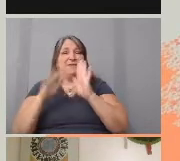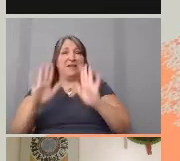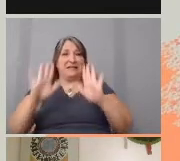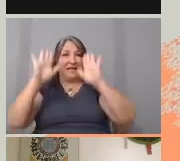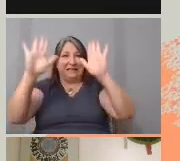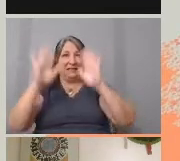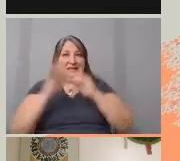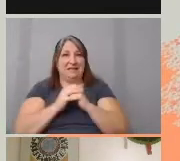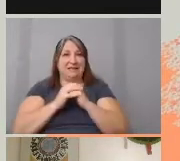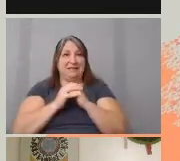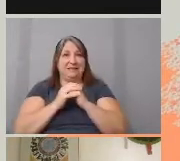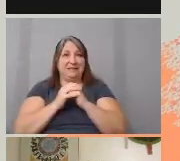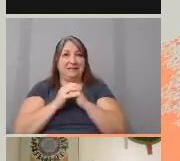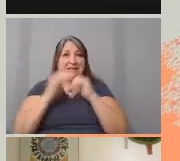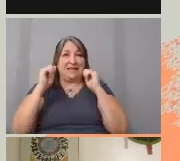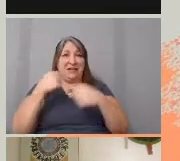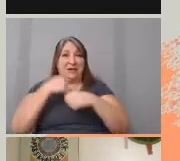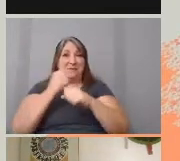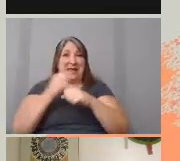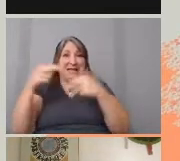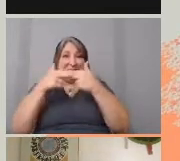I don't suppose it can get any bigger than that, can it?